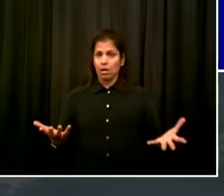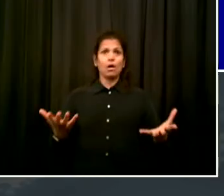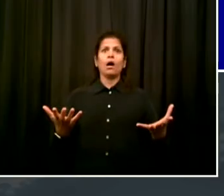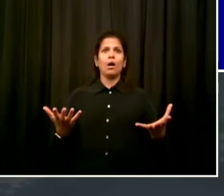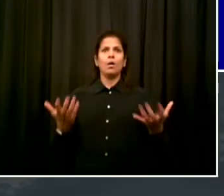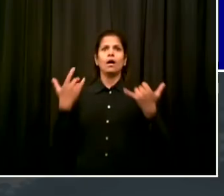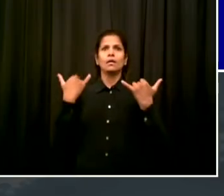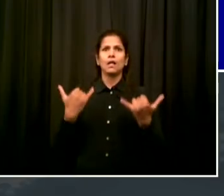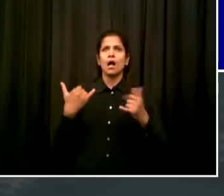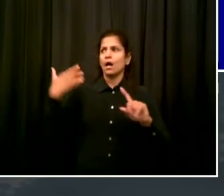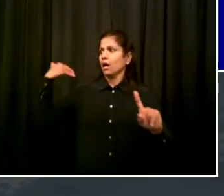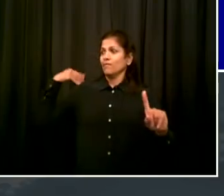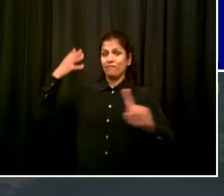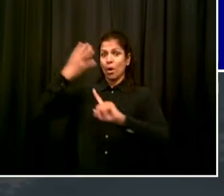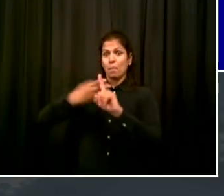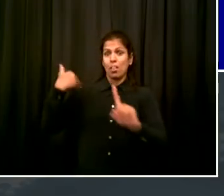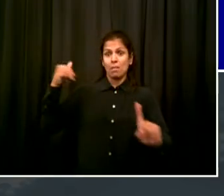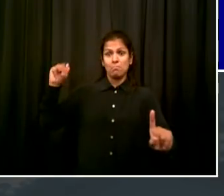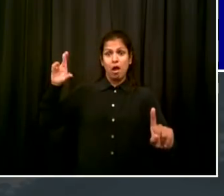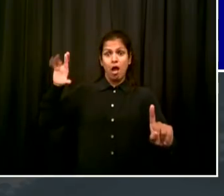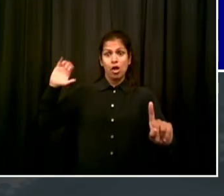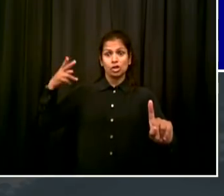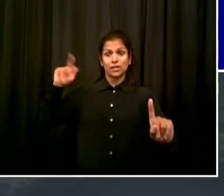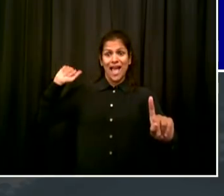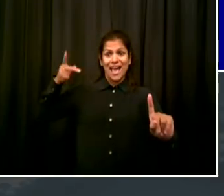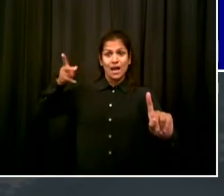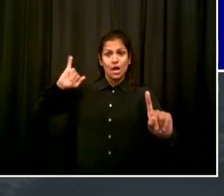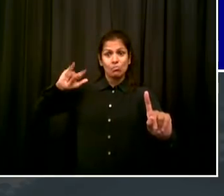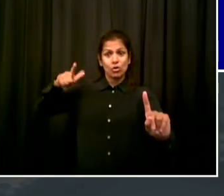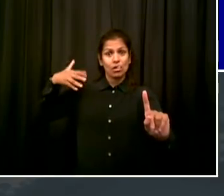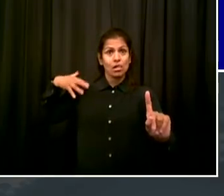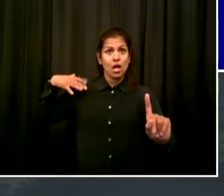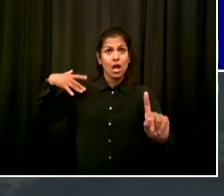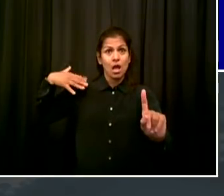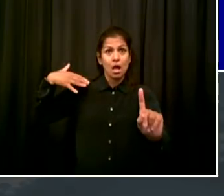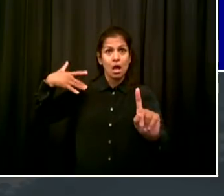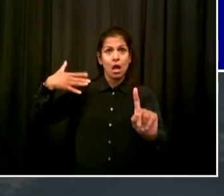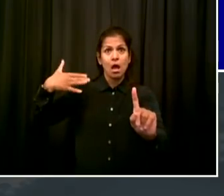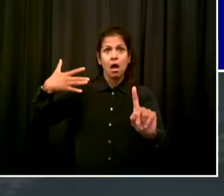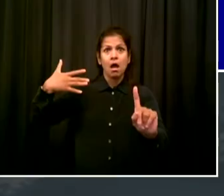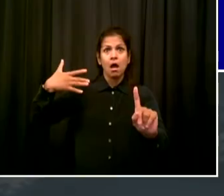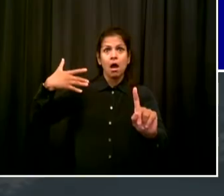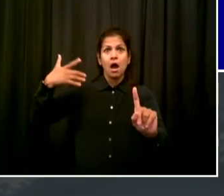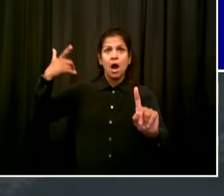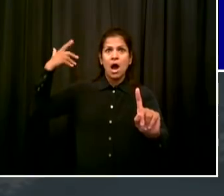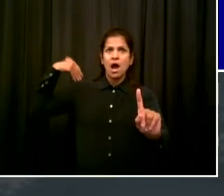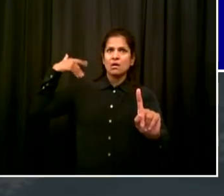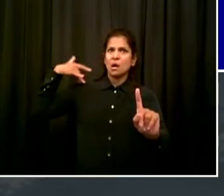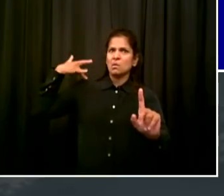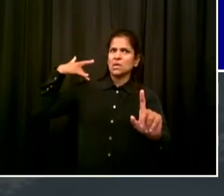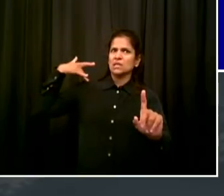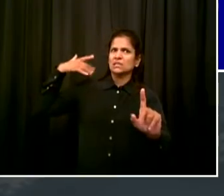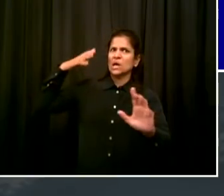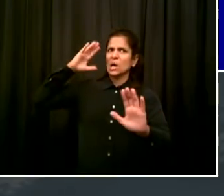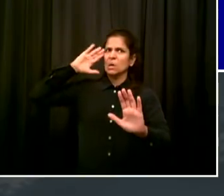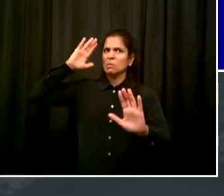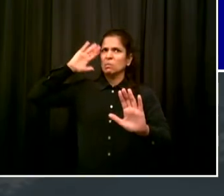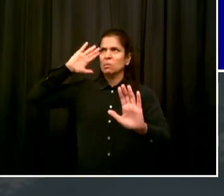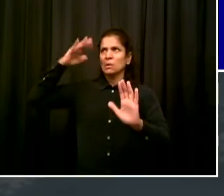IT WAS MADE CLEAR THAT THEY COULD MOVE THE